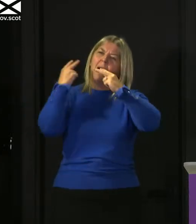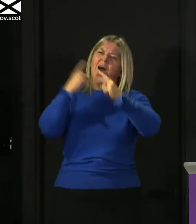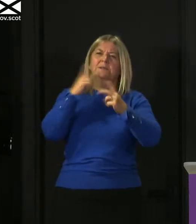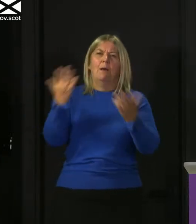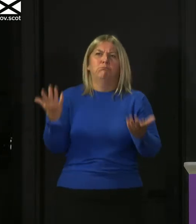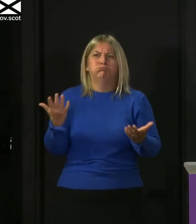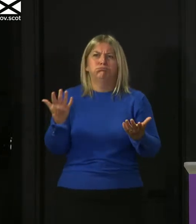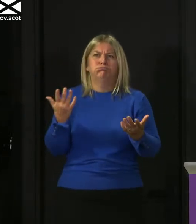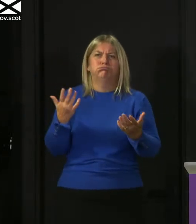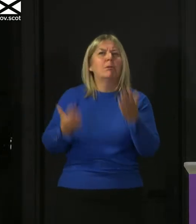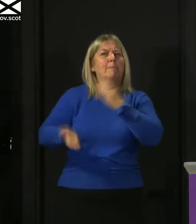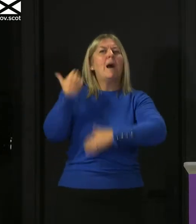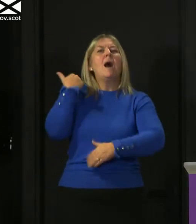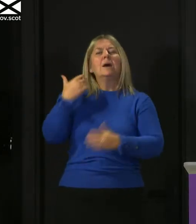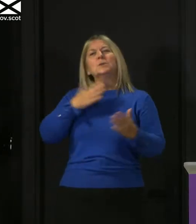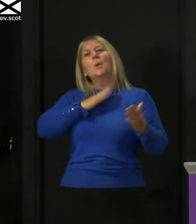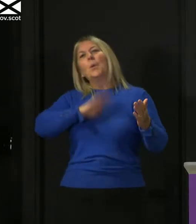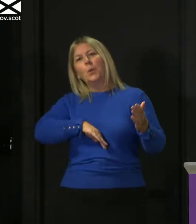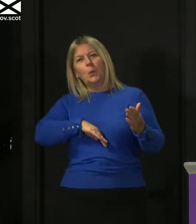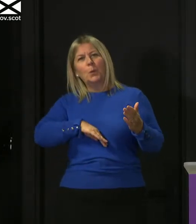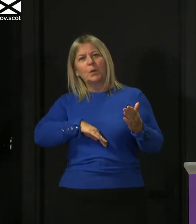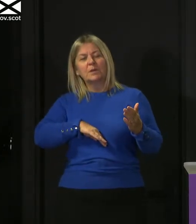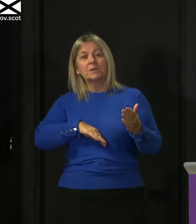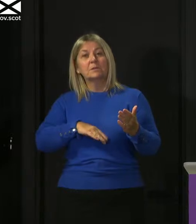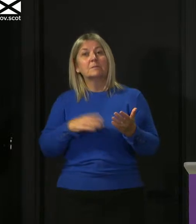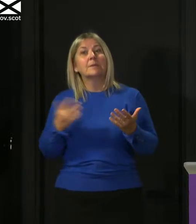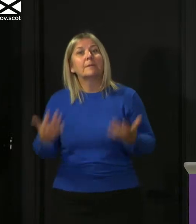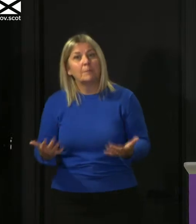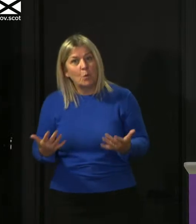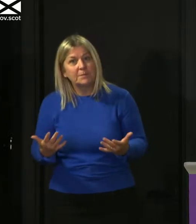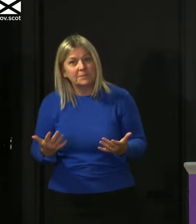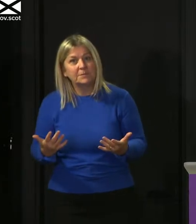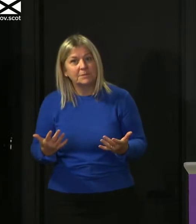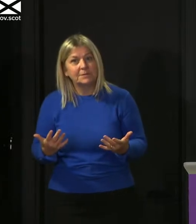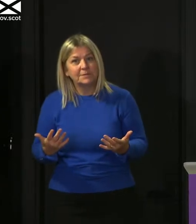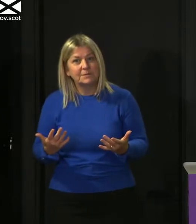something we are dealing with now, but while we are in it, like many other countries are having to